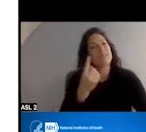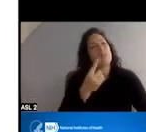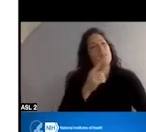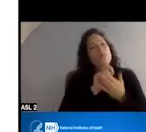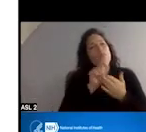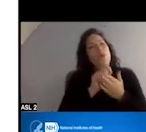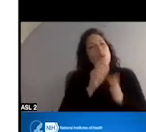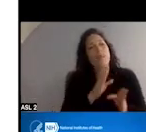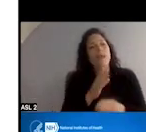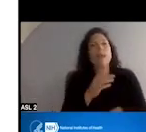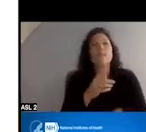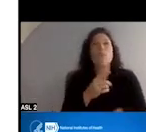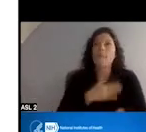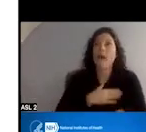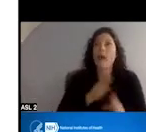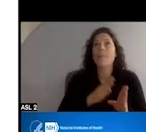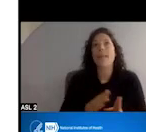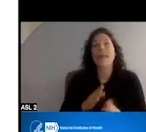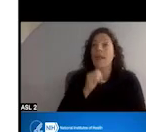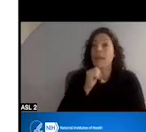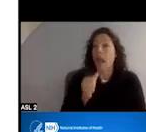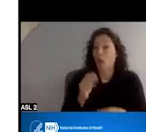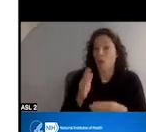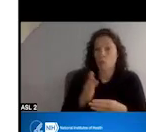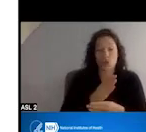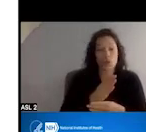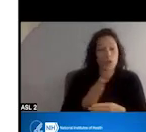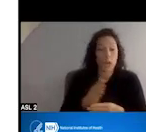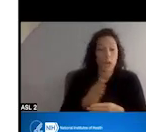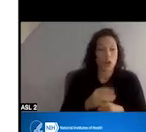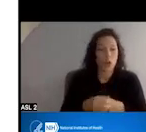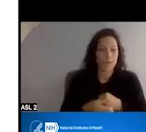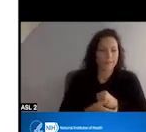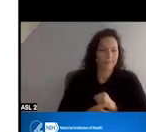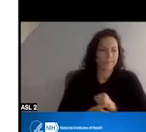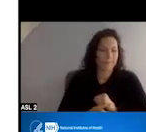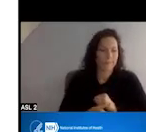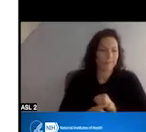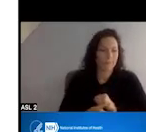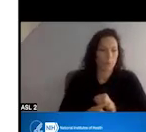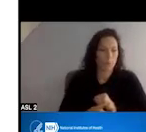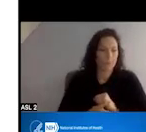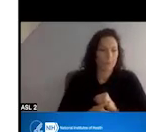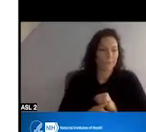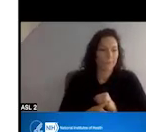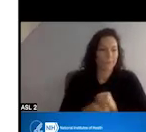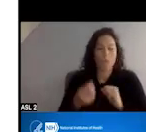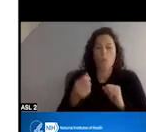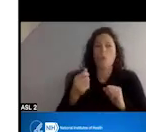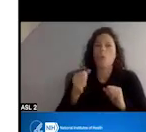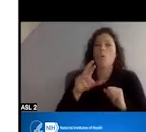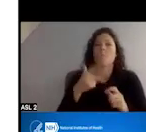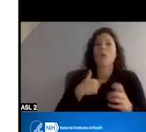"My plan is to not share," or what if someone was saying, "I'm going to publish after the award period"?